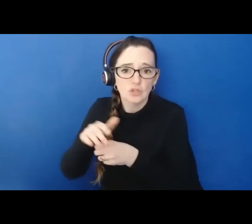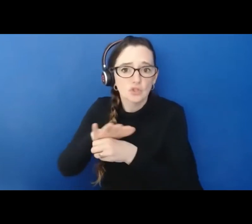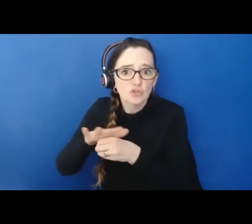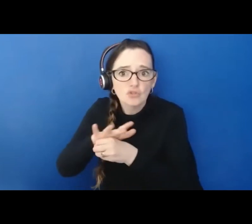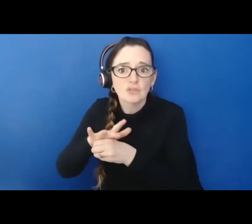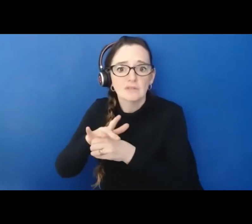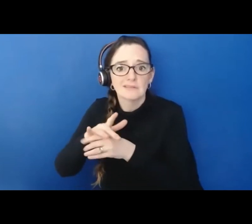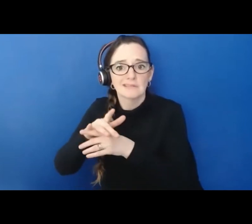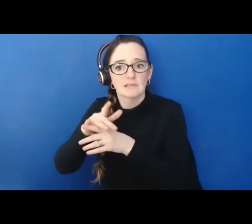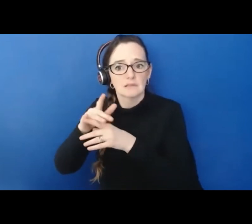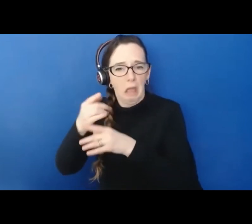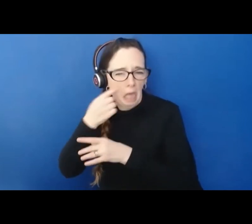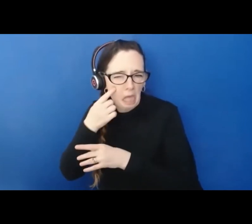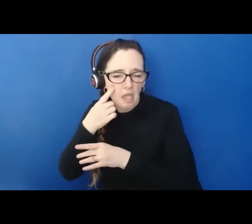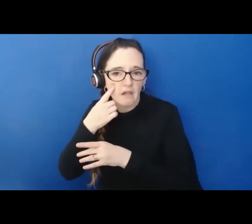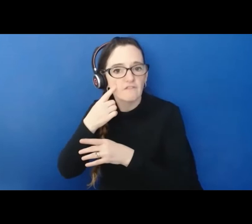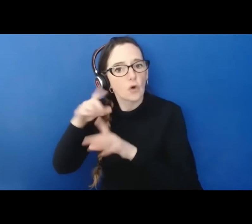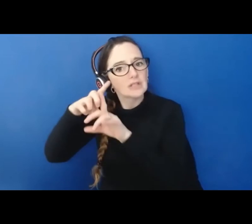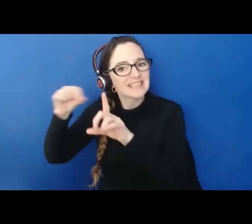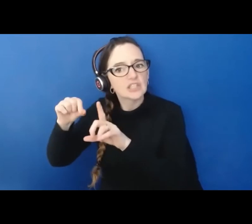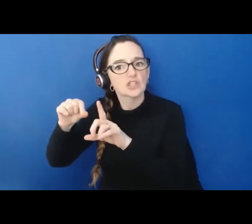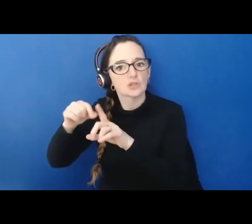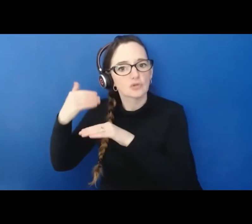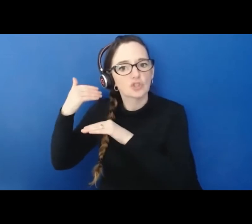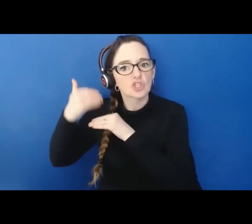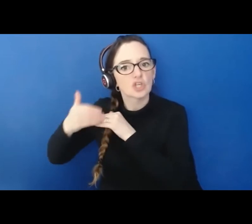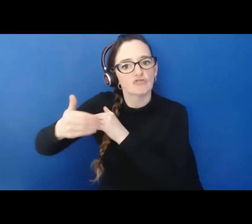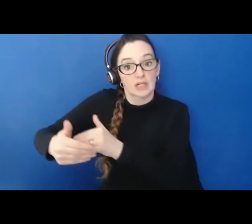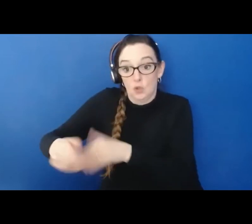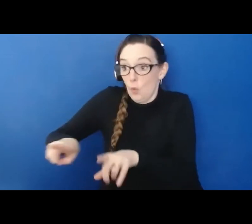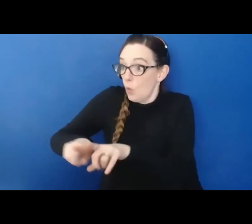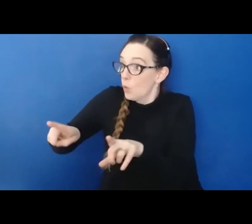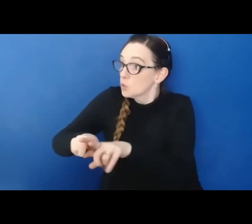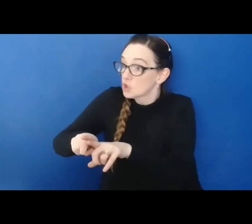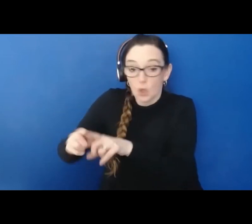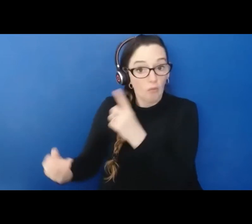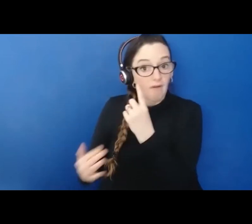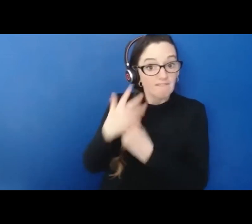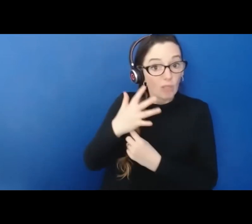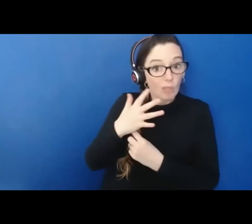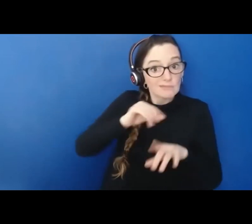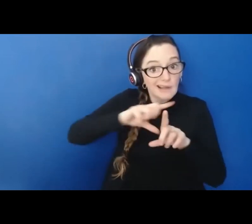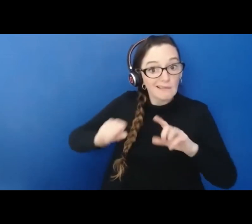Artists also bring value to technological development of these spaces.